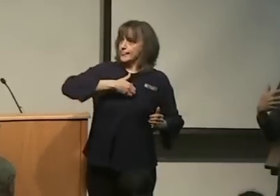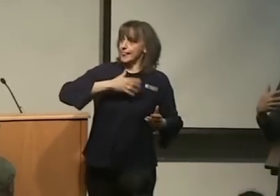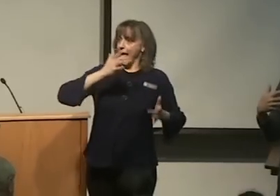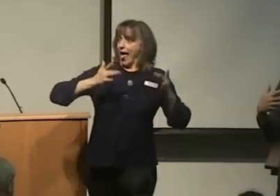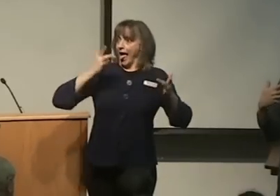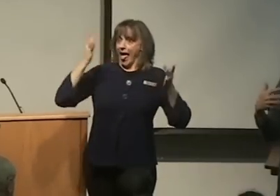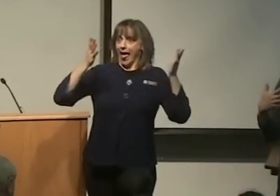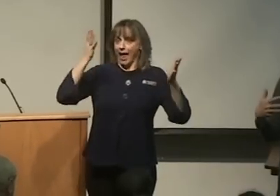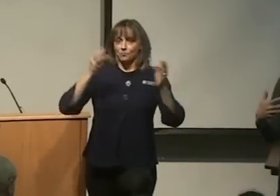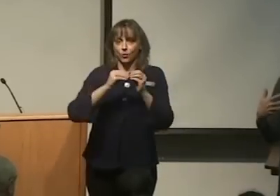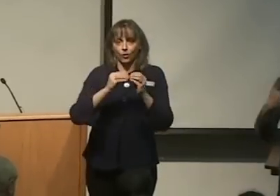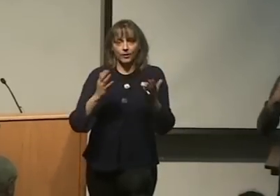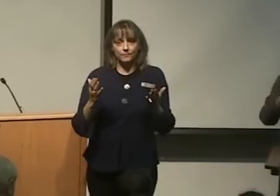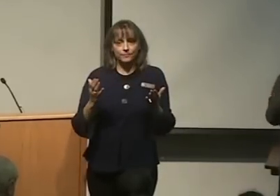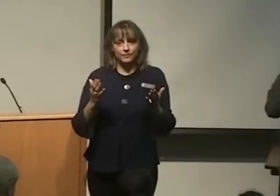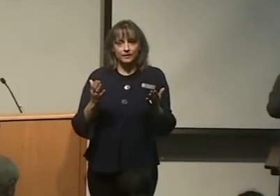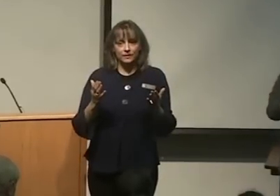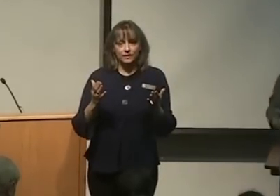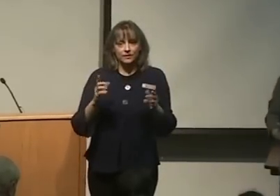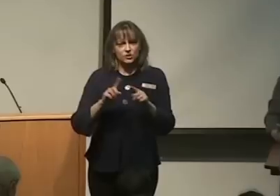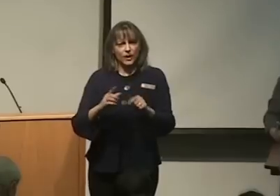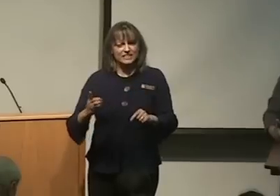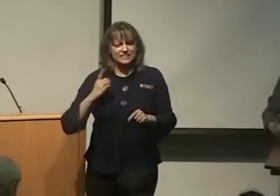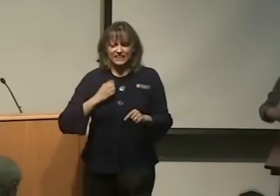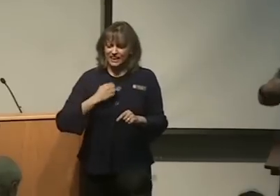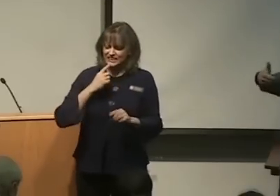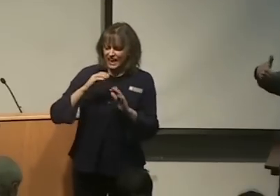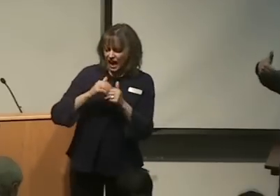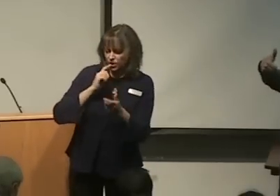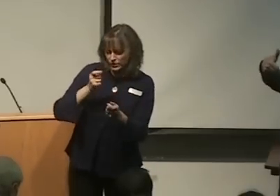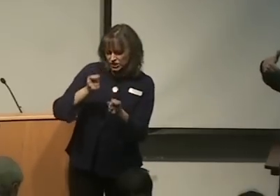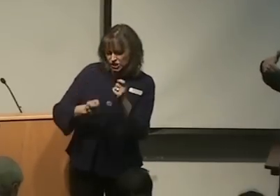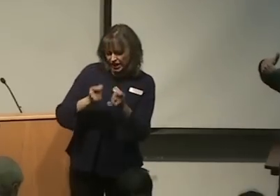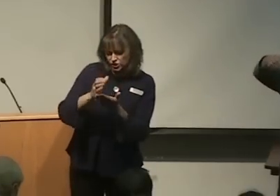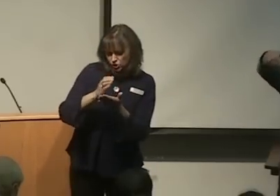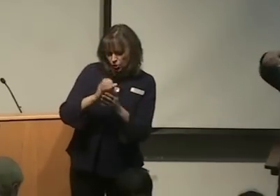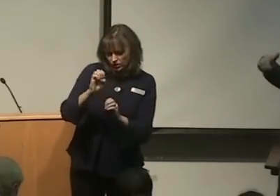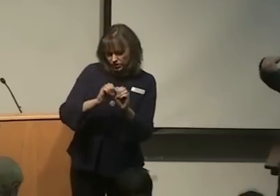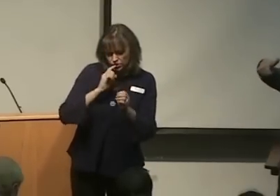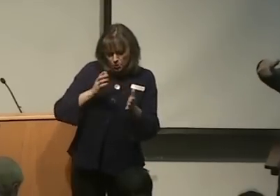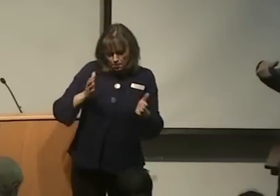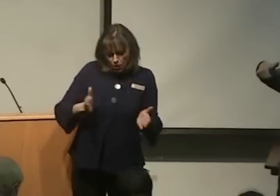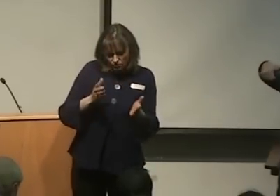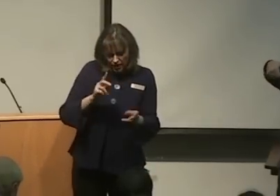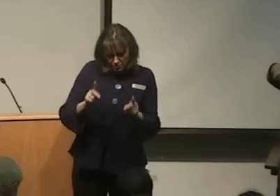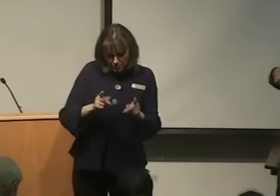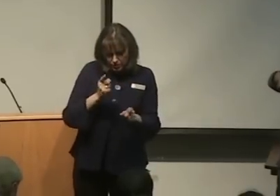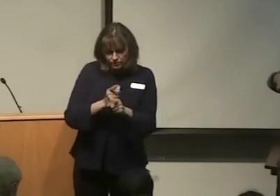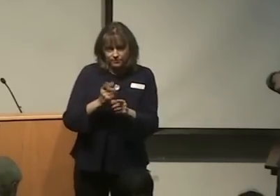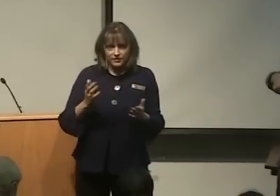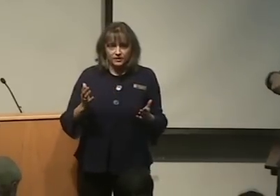to motivate exactly what we want to motivate? So we made our new question how much did this course change your mind?